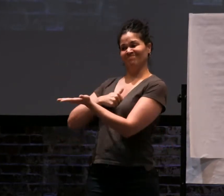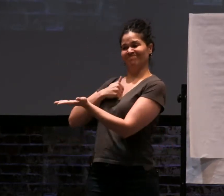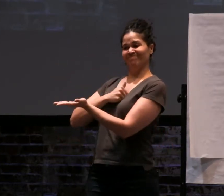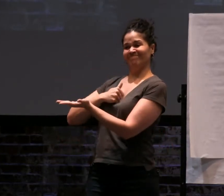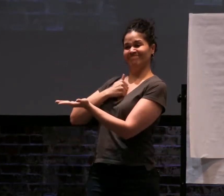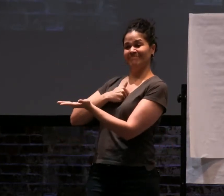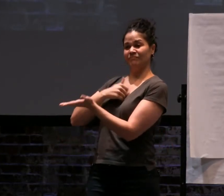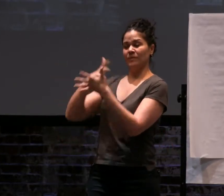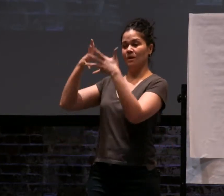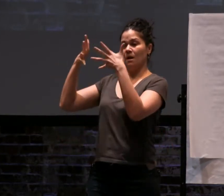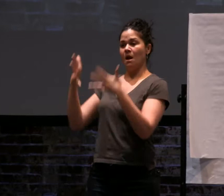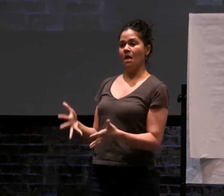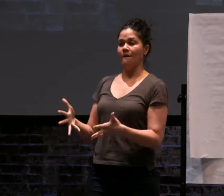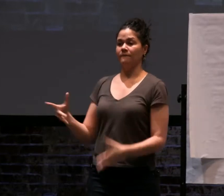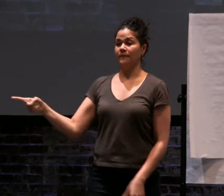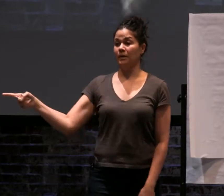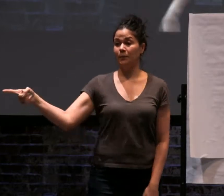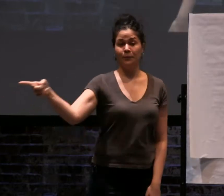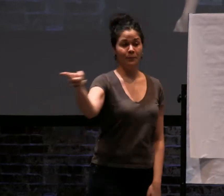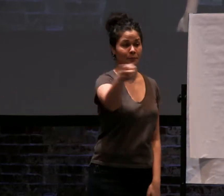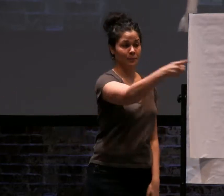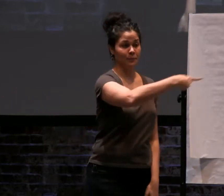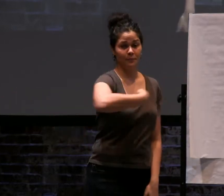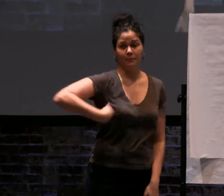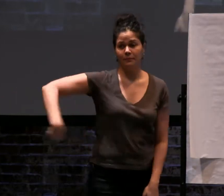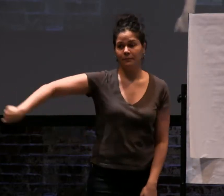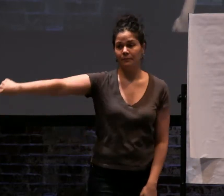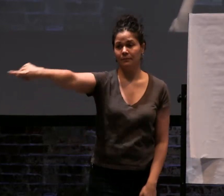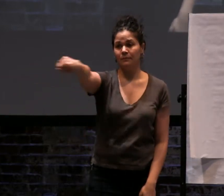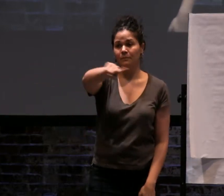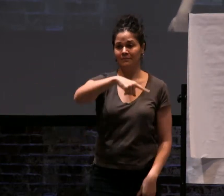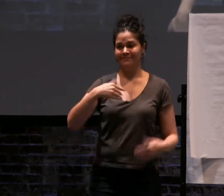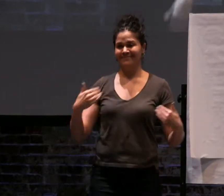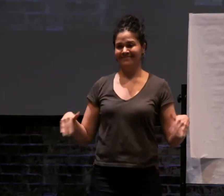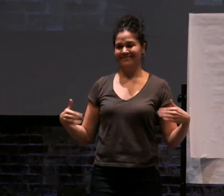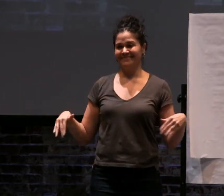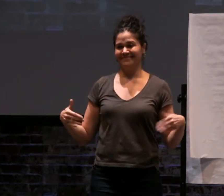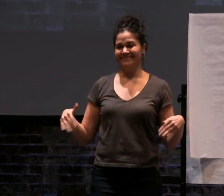which means 70 people didn't make the cut. The people here did.